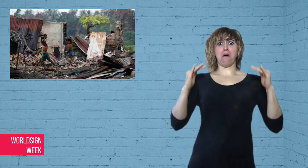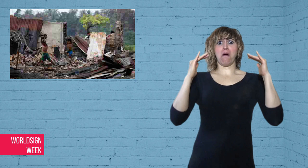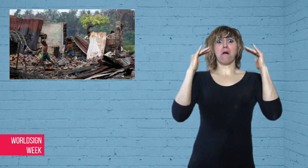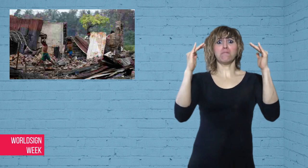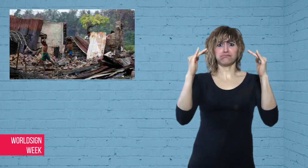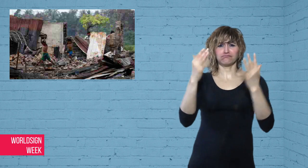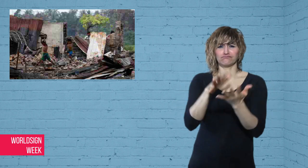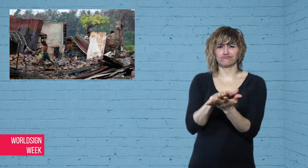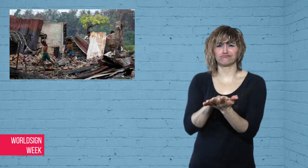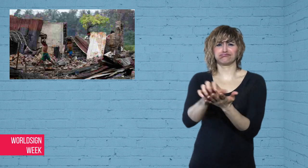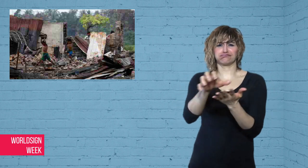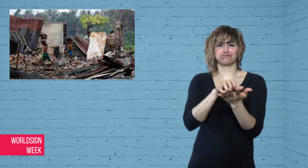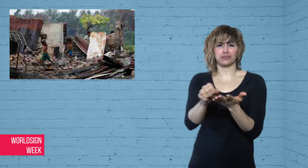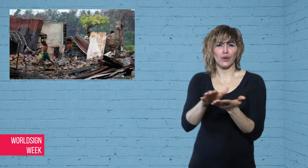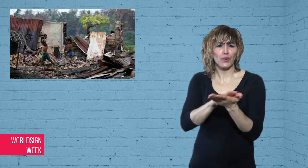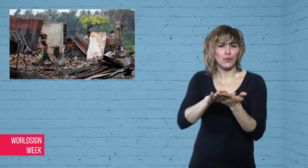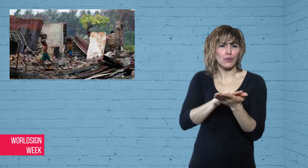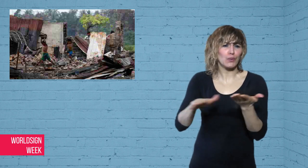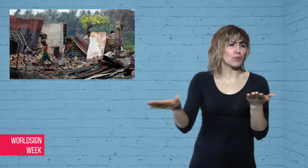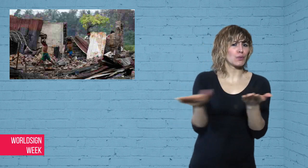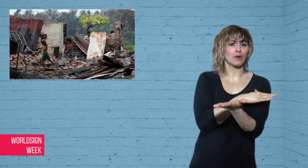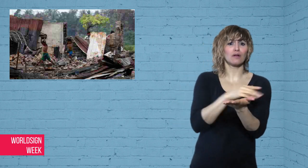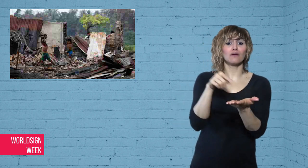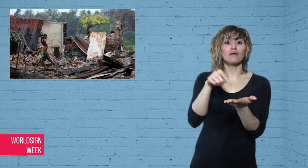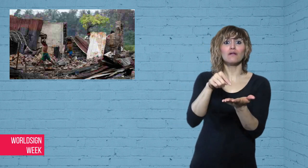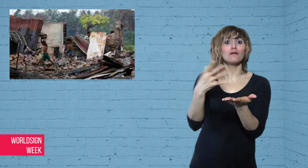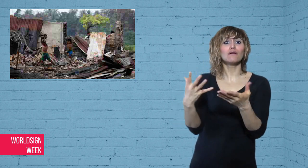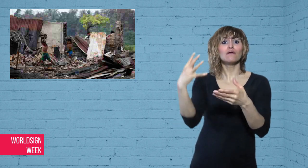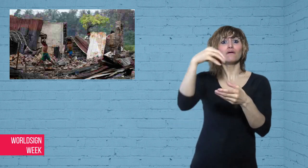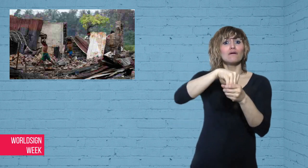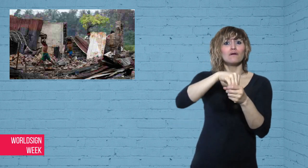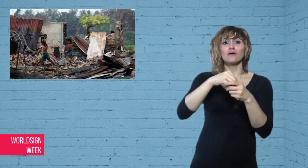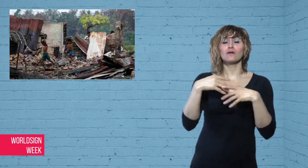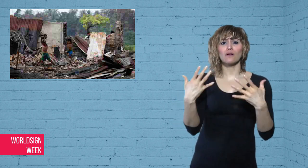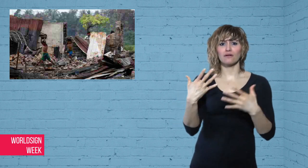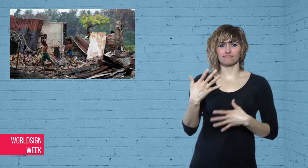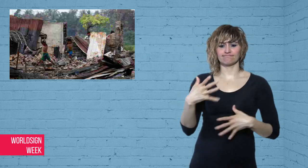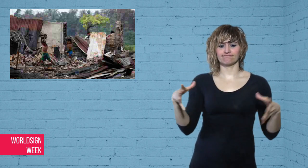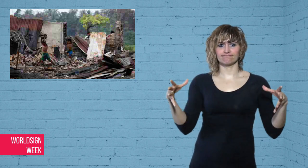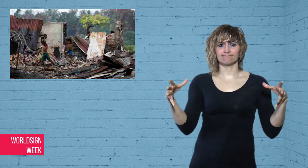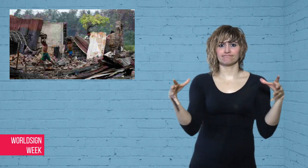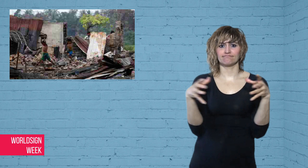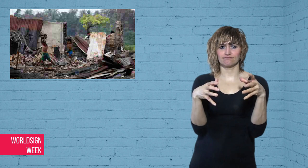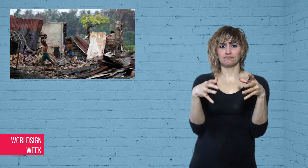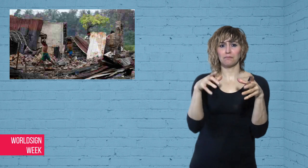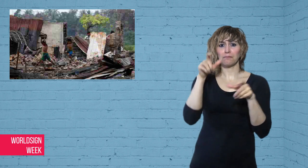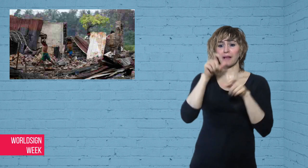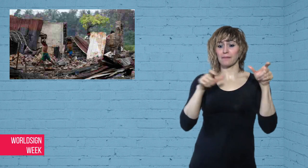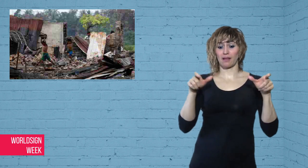violence including gang rape and